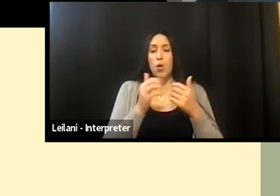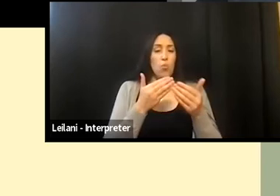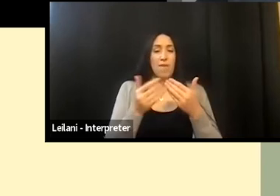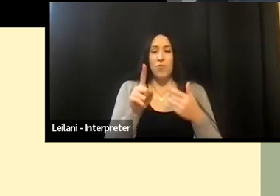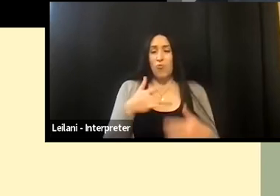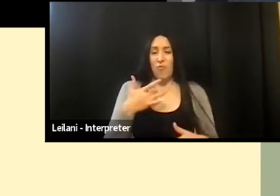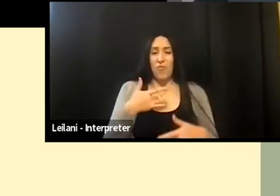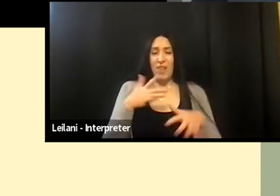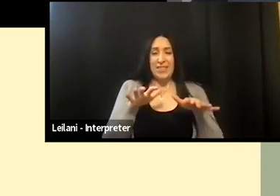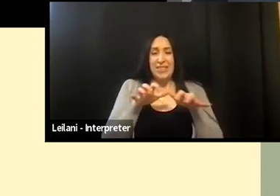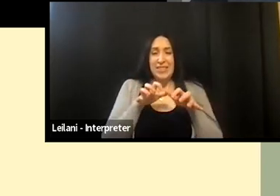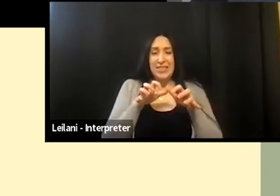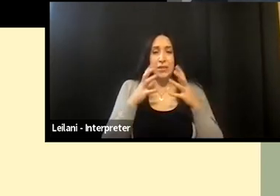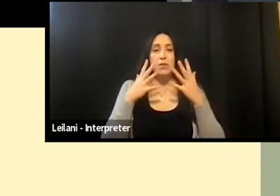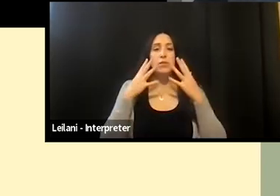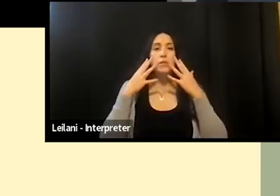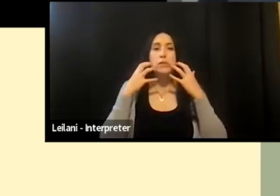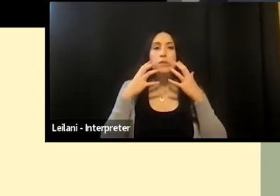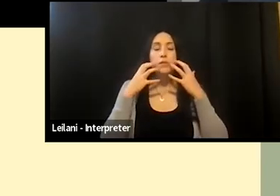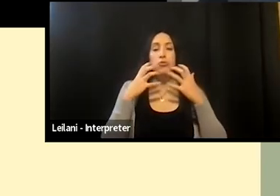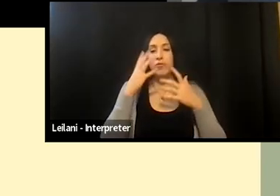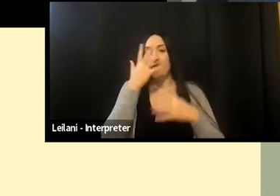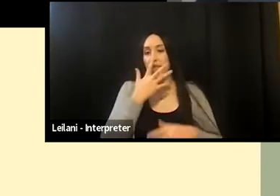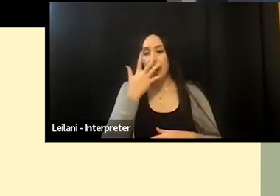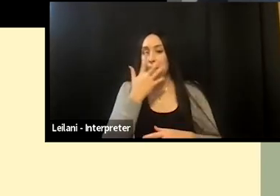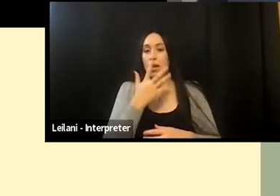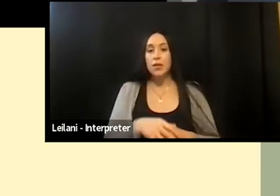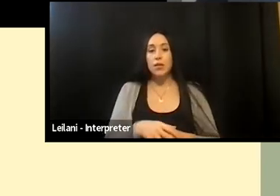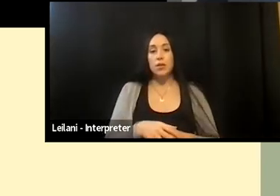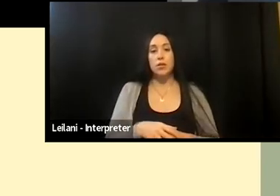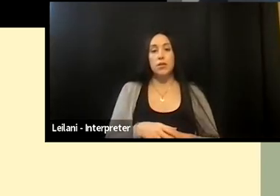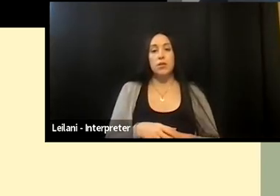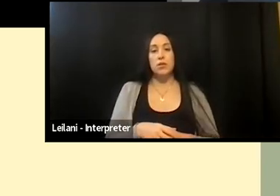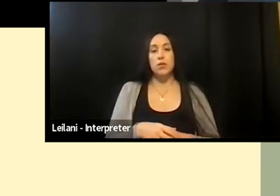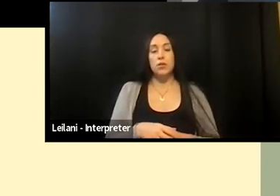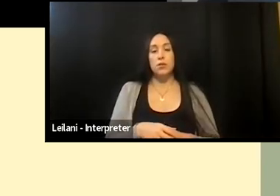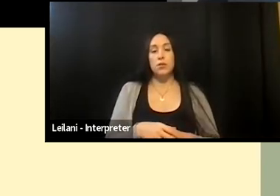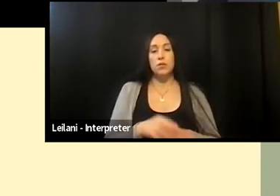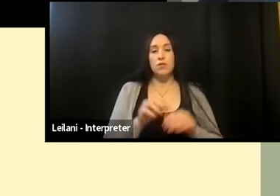And you can either do this by placing your hands in circular motions,